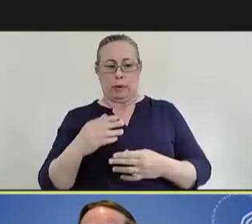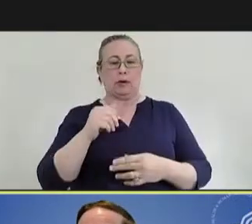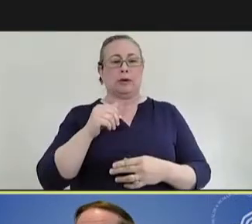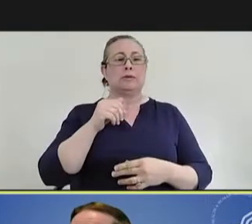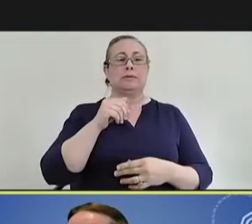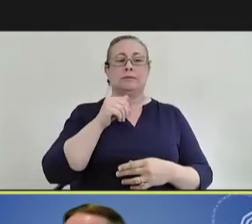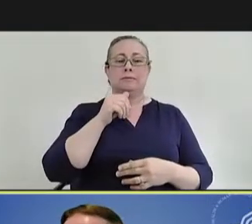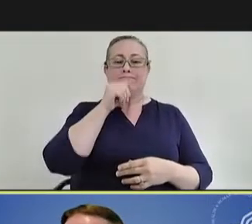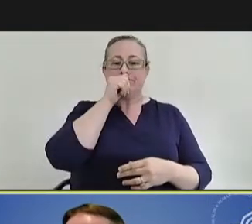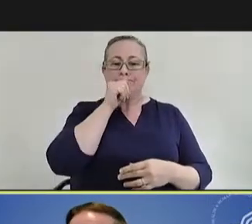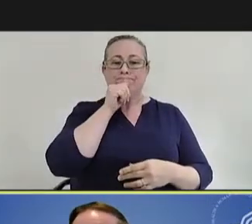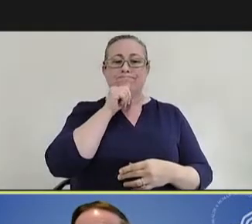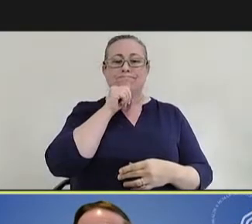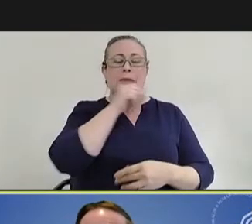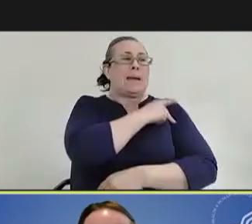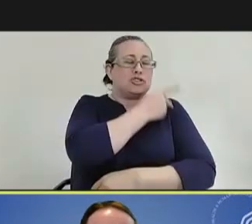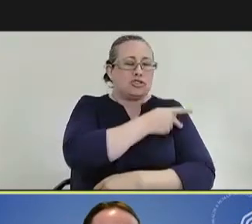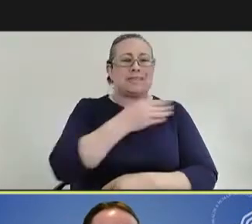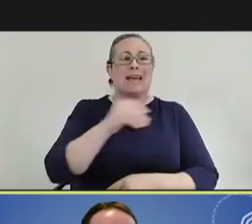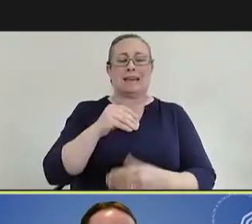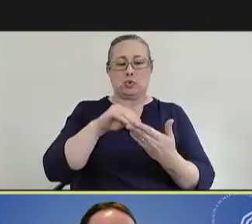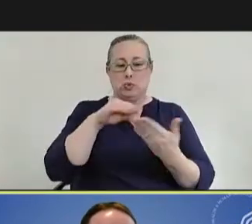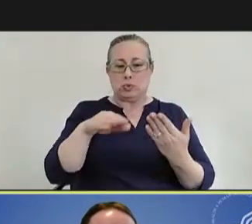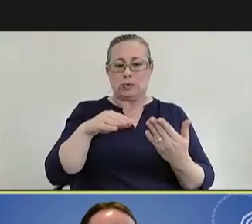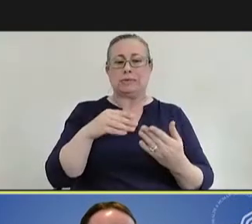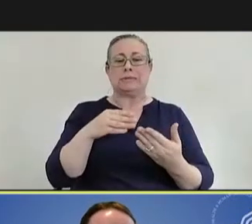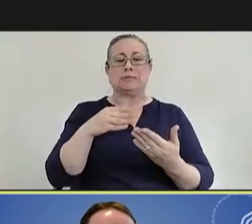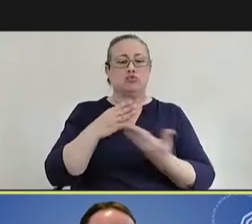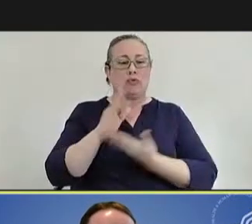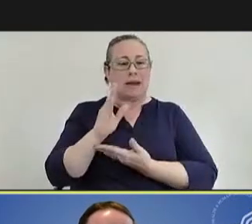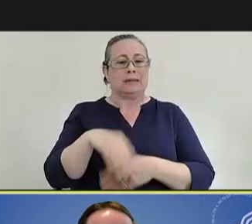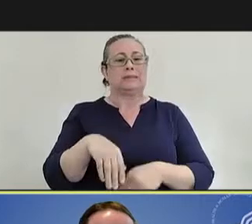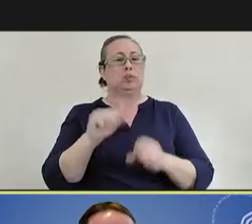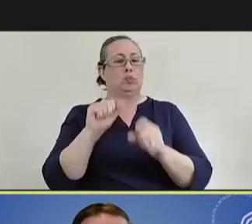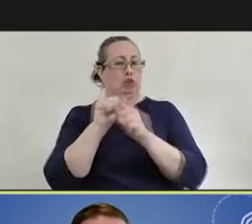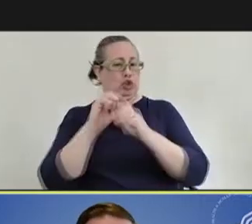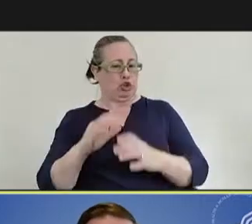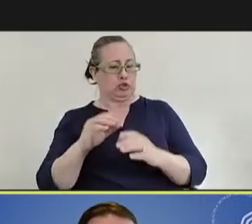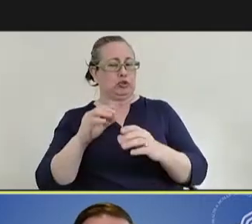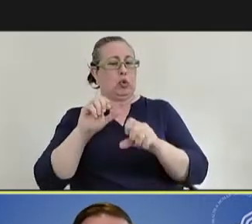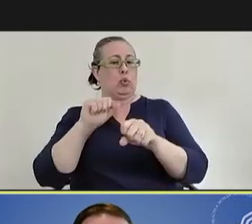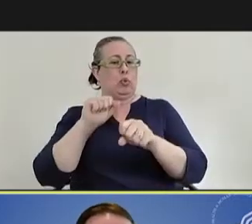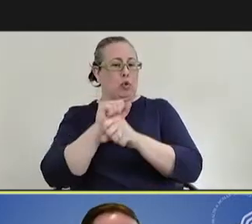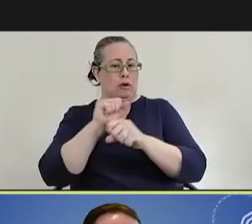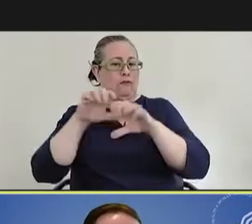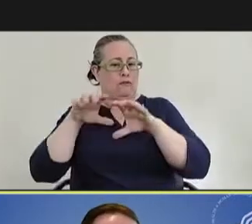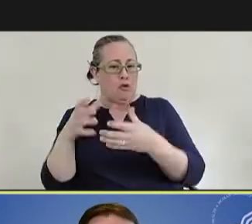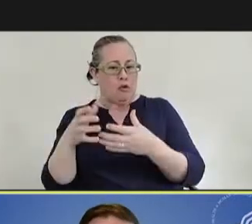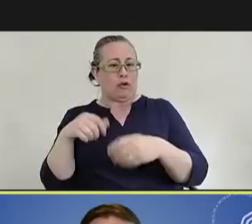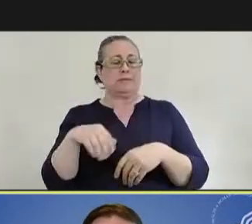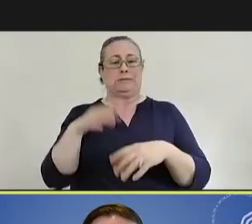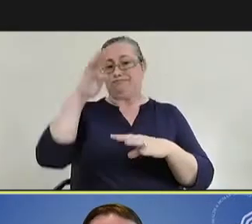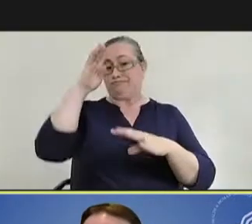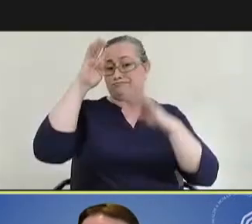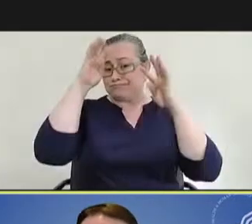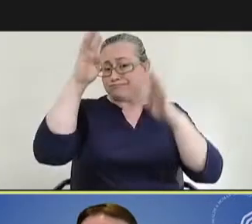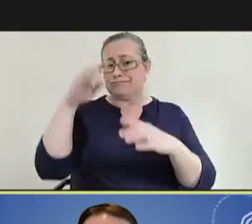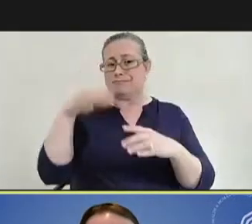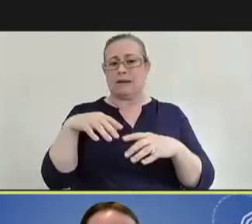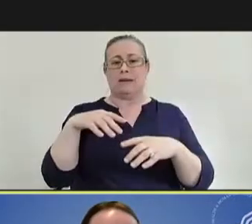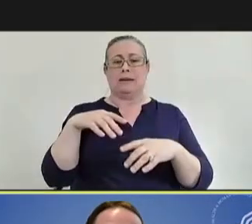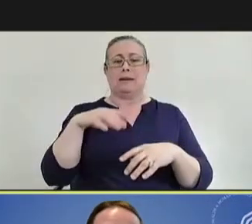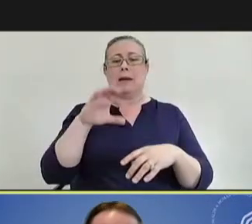workers and workforce, innovation, competition, and American leadership abroad. And then for the